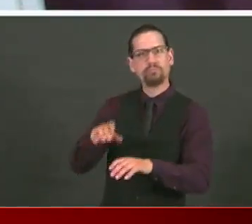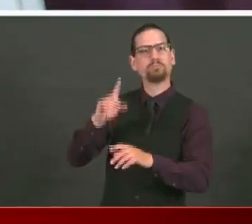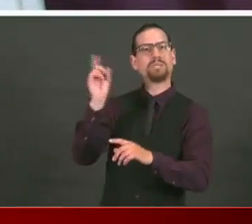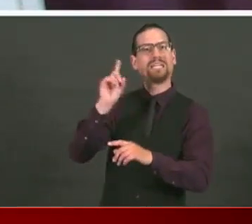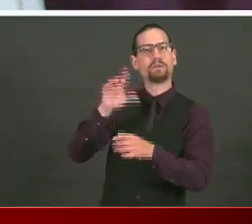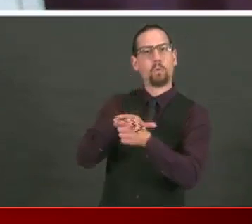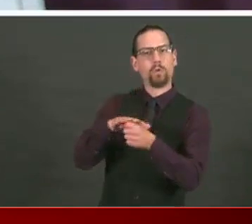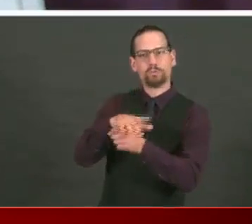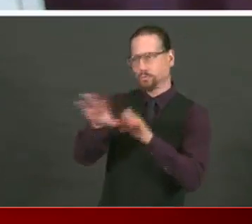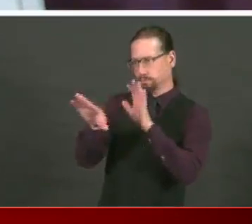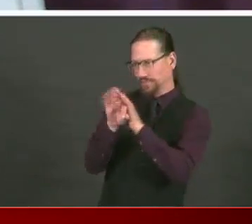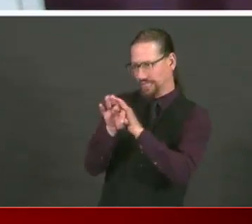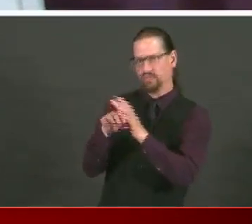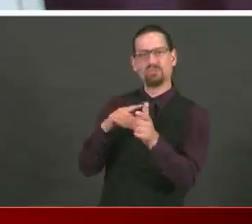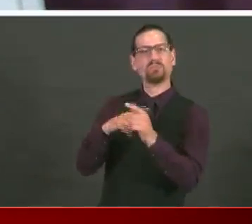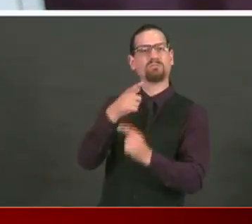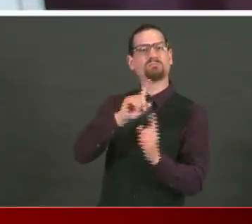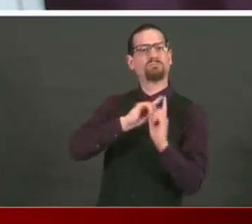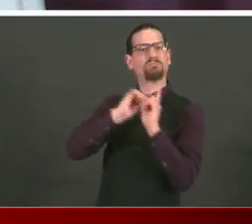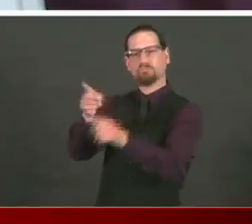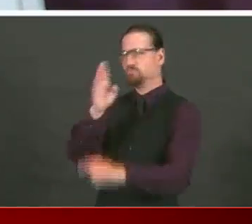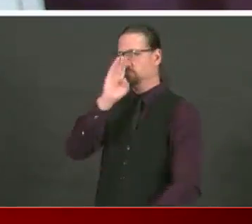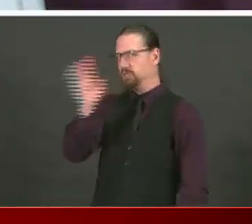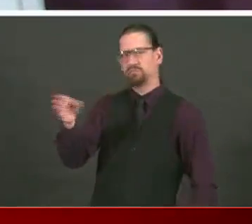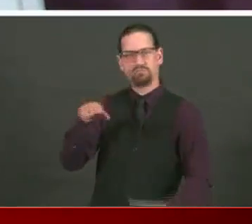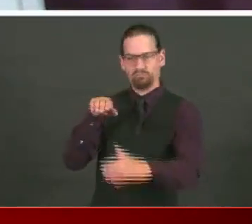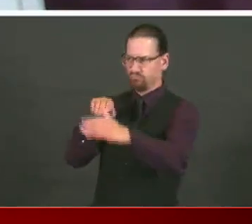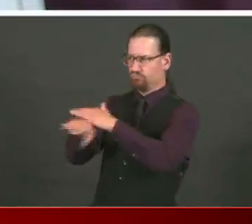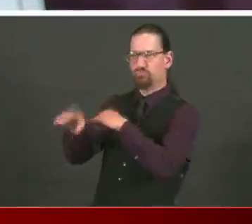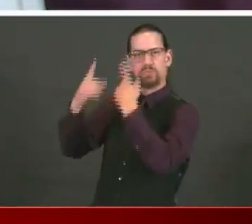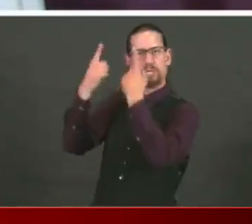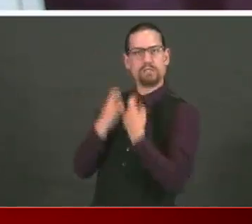TO BE TESTED. IT IS A DRIVE-THRU PROGRAM.